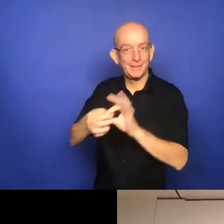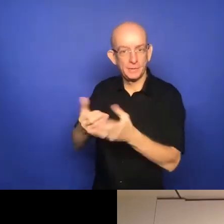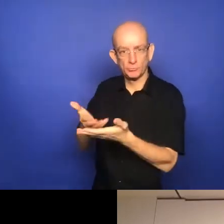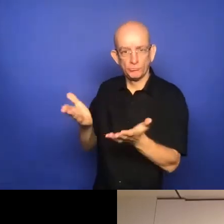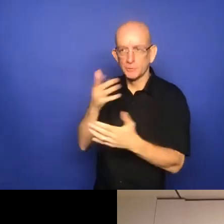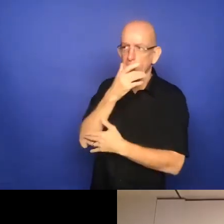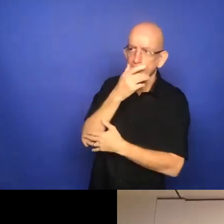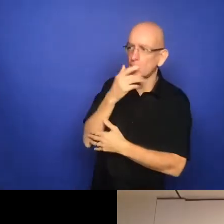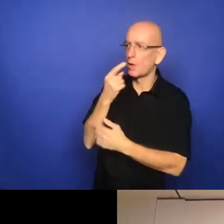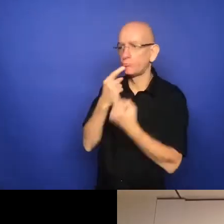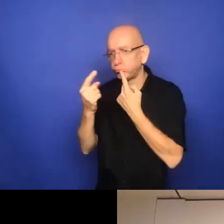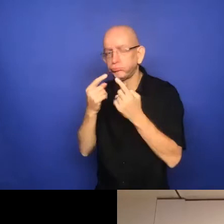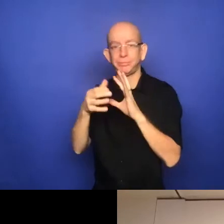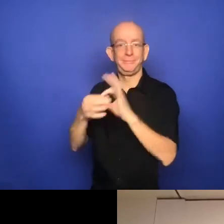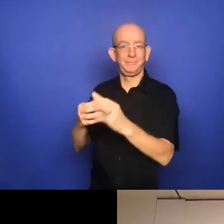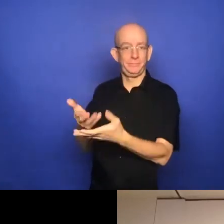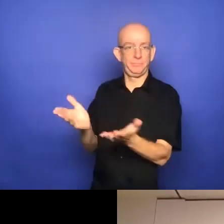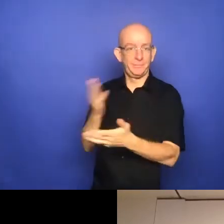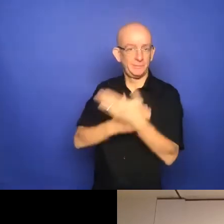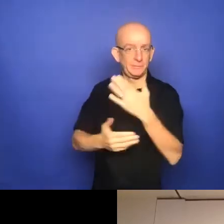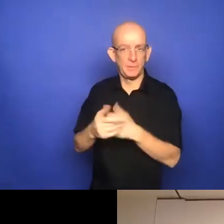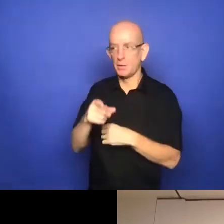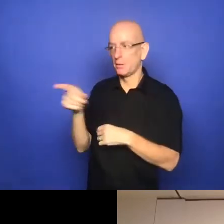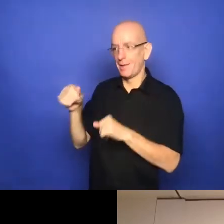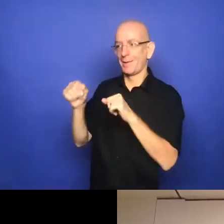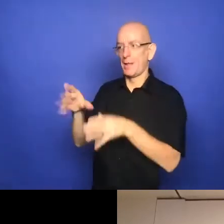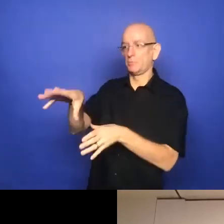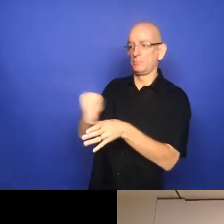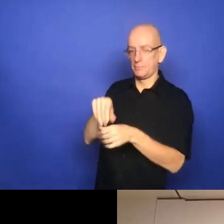that concern and affect them and also can be agents of change, that they